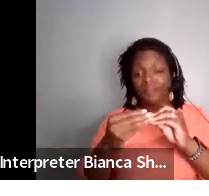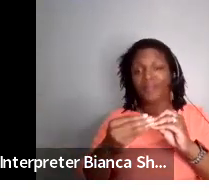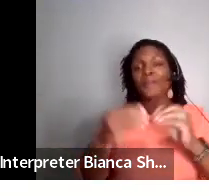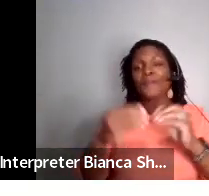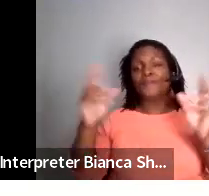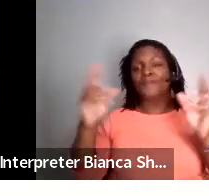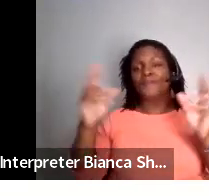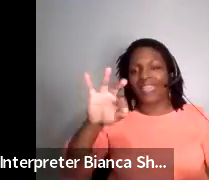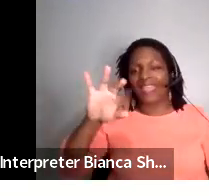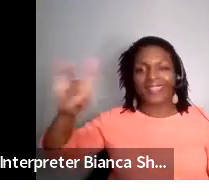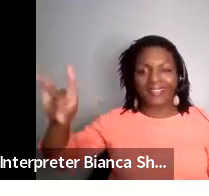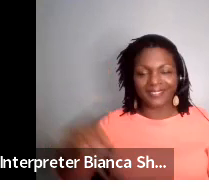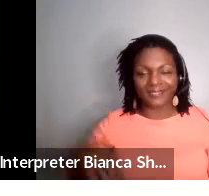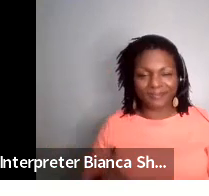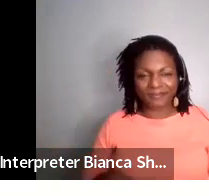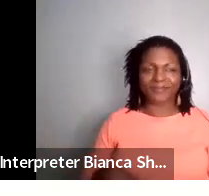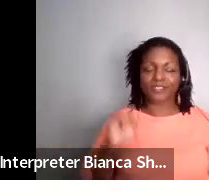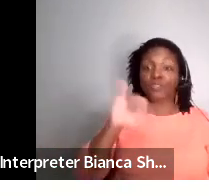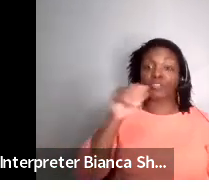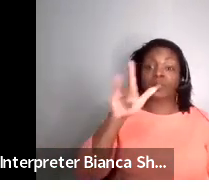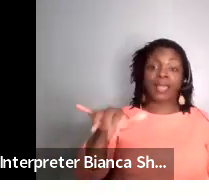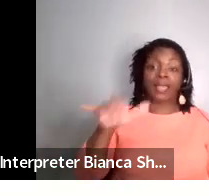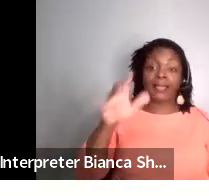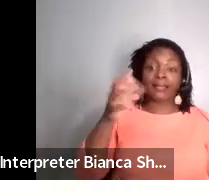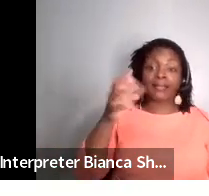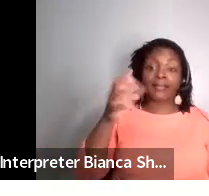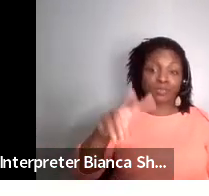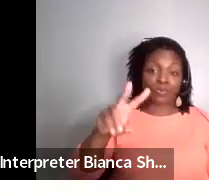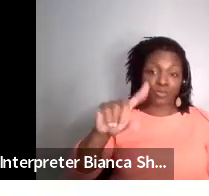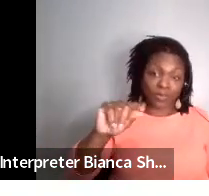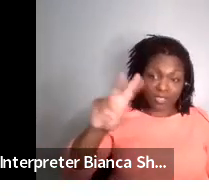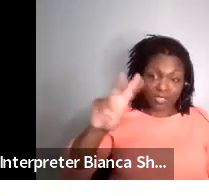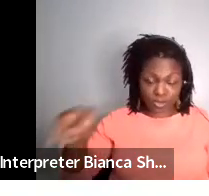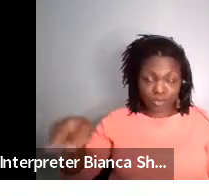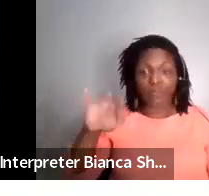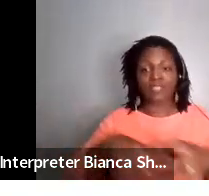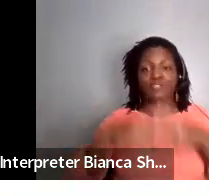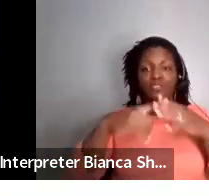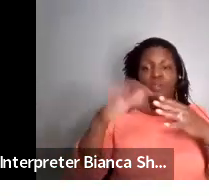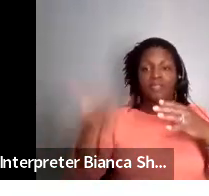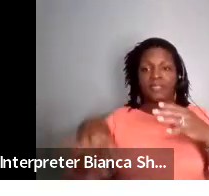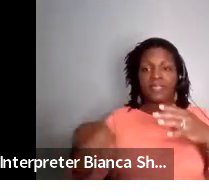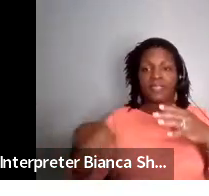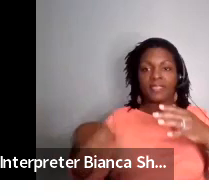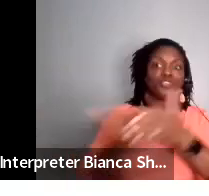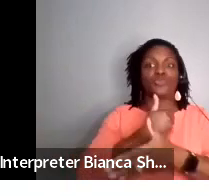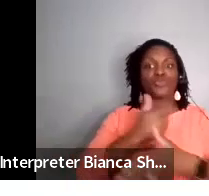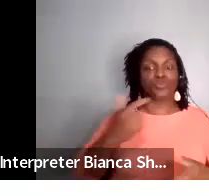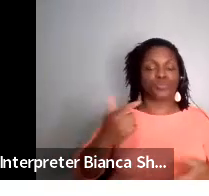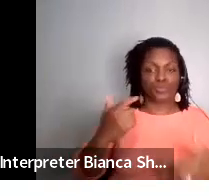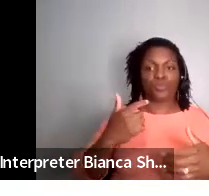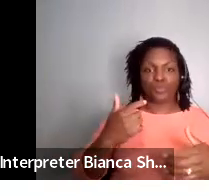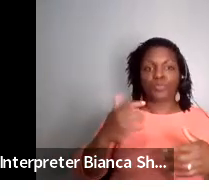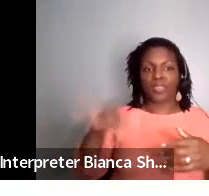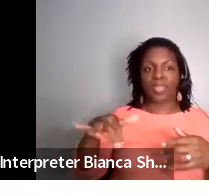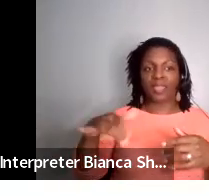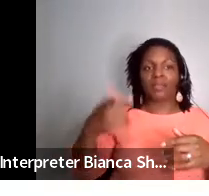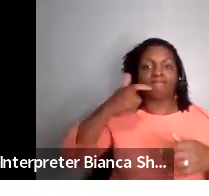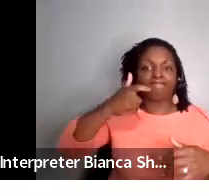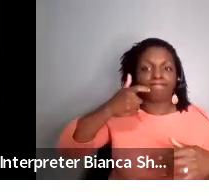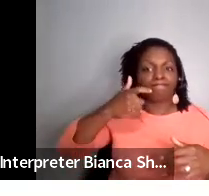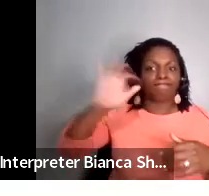So on July sixteenth, a new 3 digit dialing code, 9, 8, 8 began routing callers from the national suicide prevention lifeline.